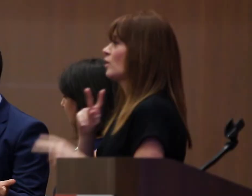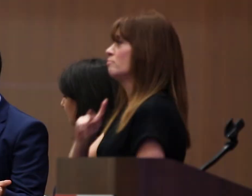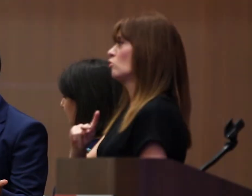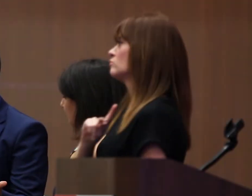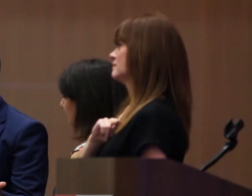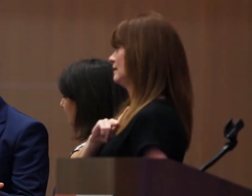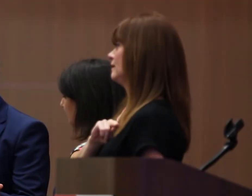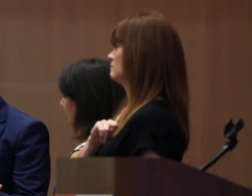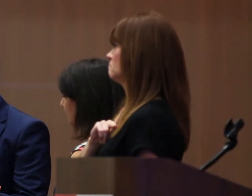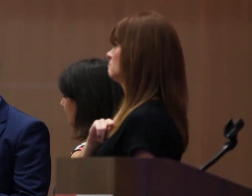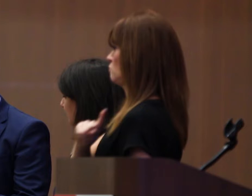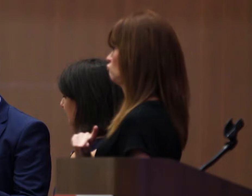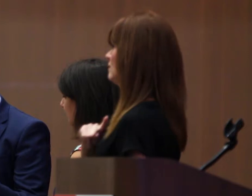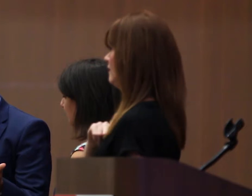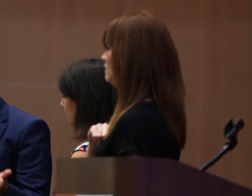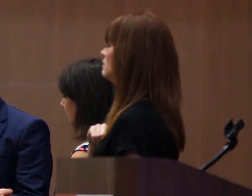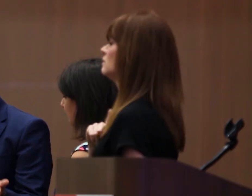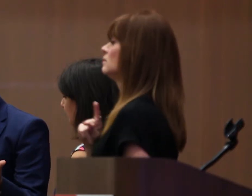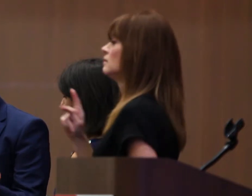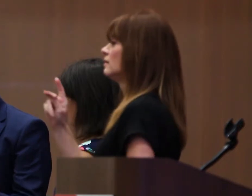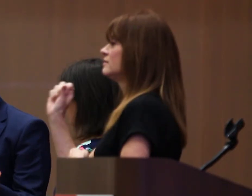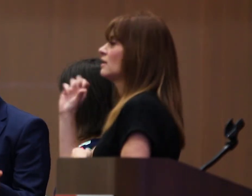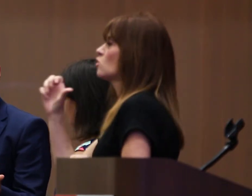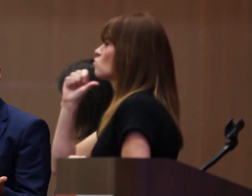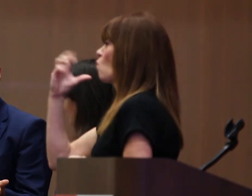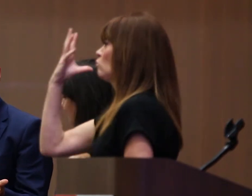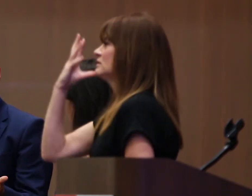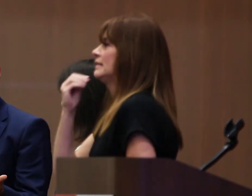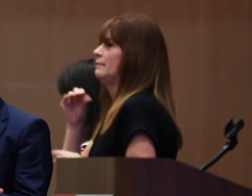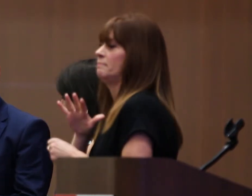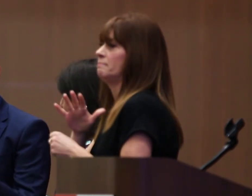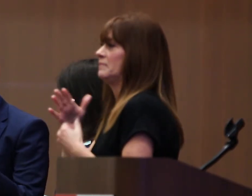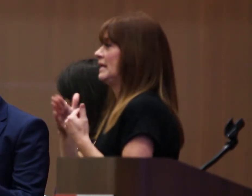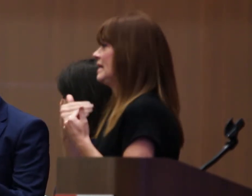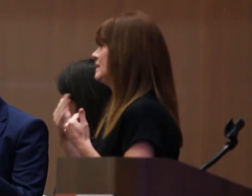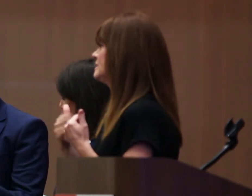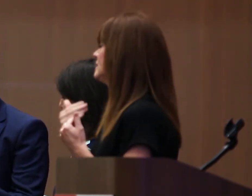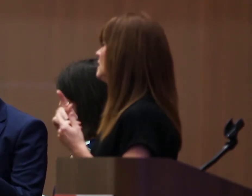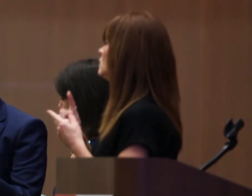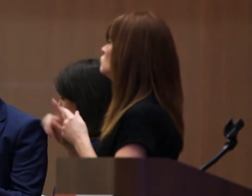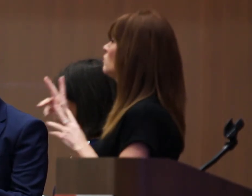Cohen. She will not sleep easy until people in the state are getting what